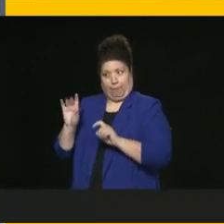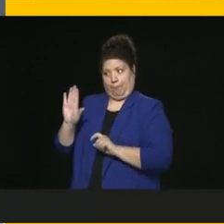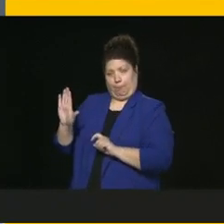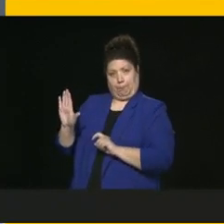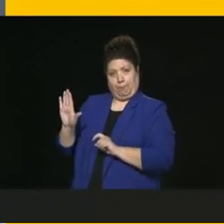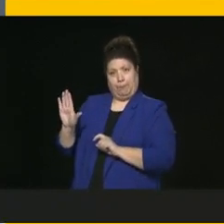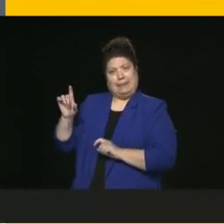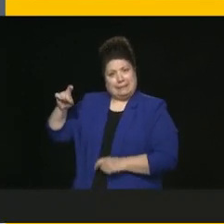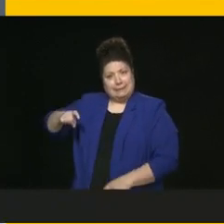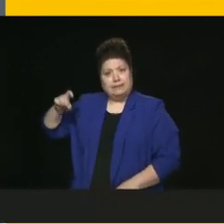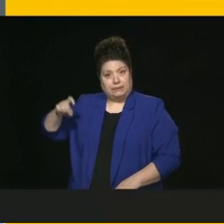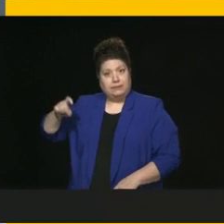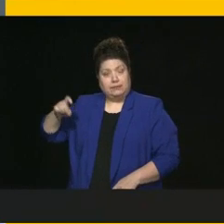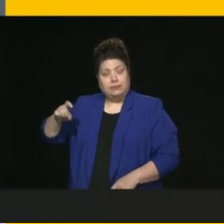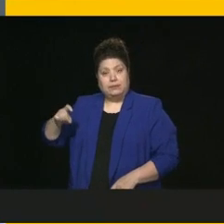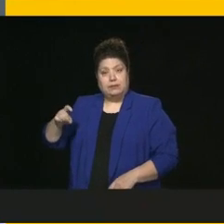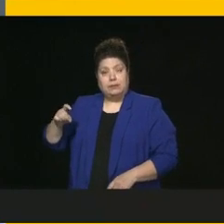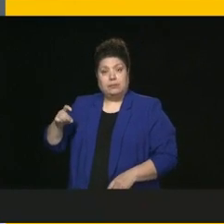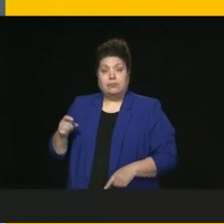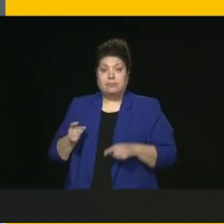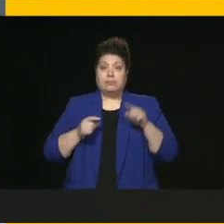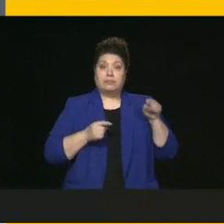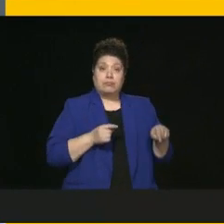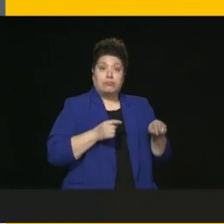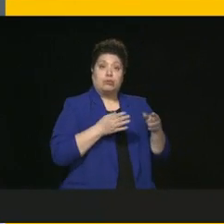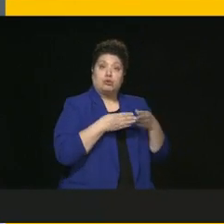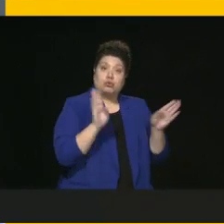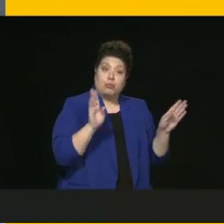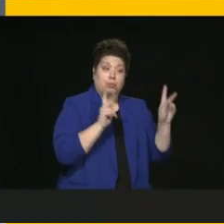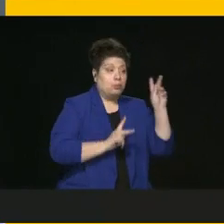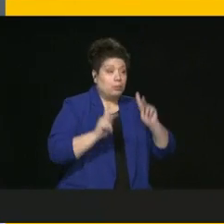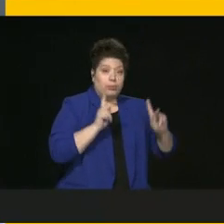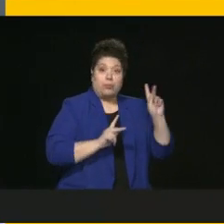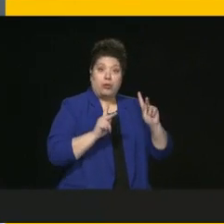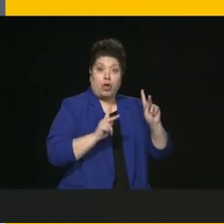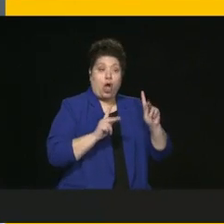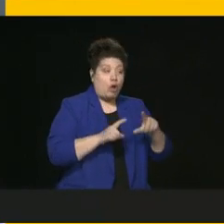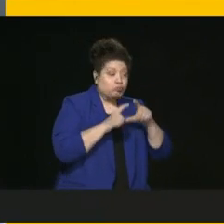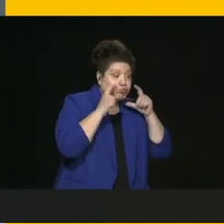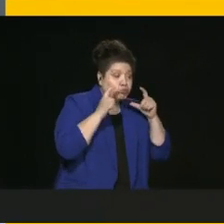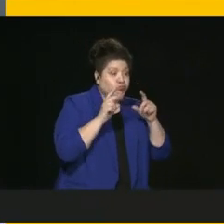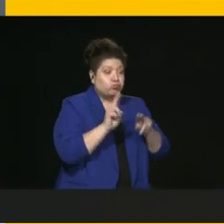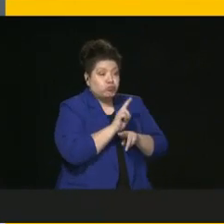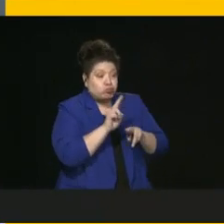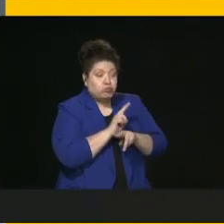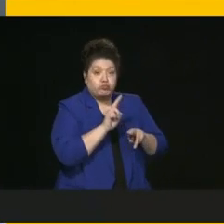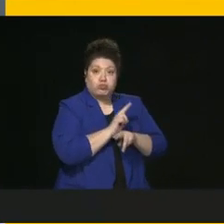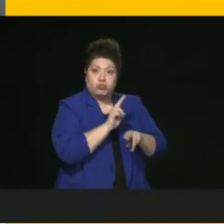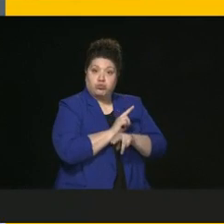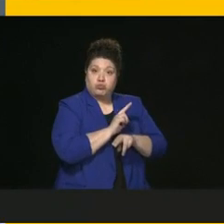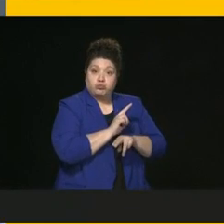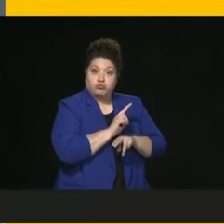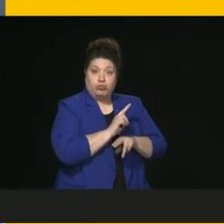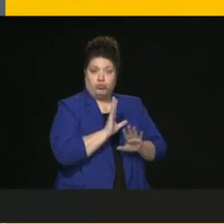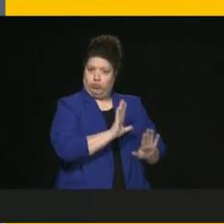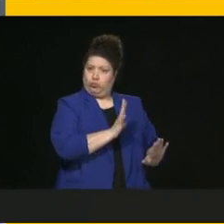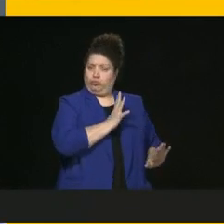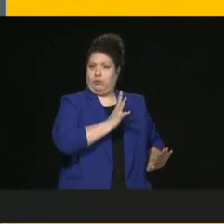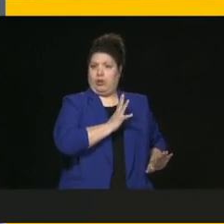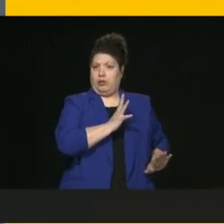P.P.E. FOR HEALTH CARE WORKERS.